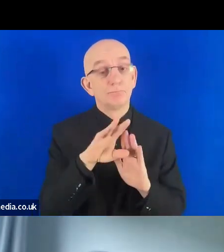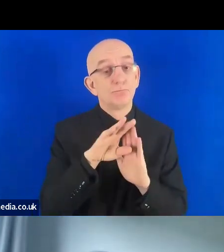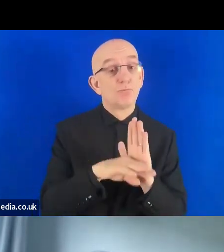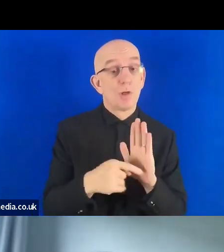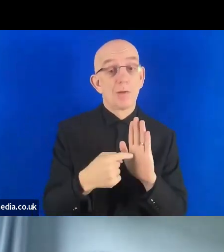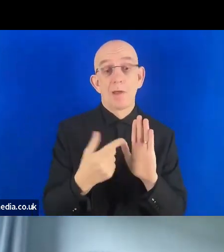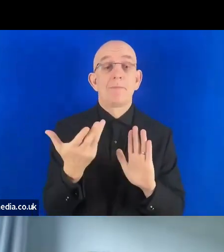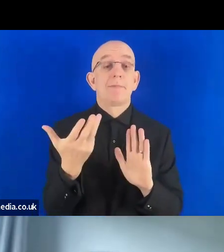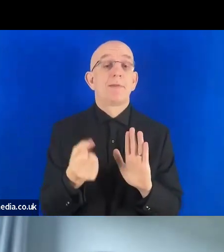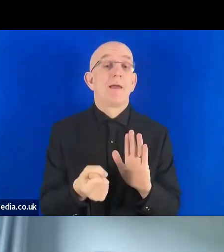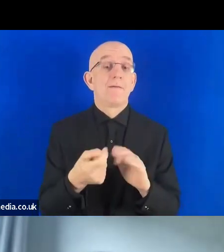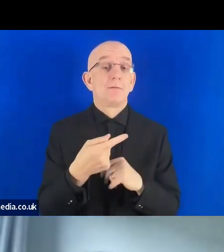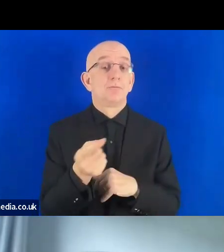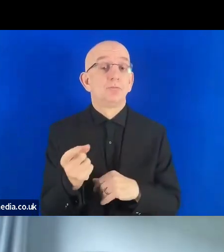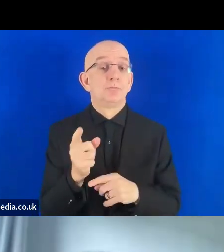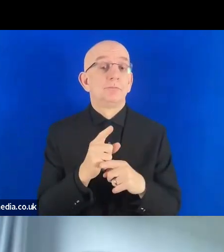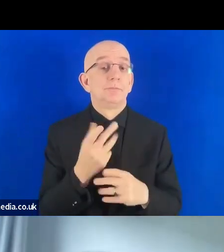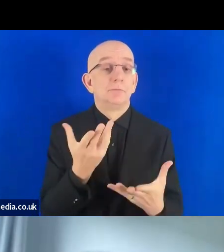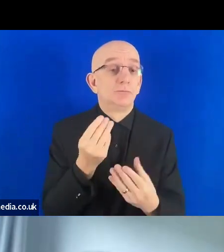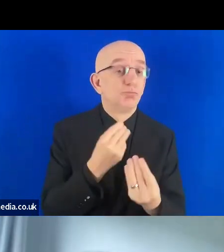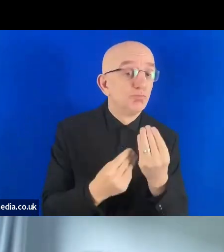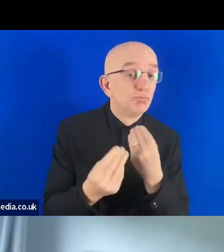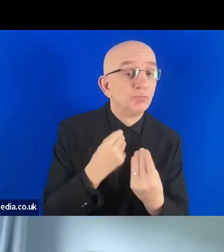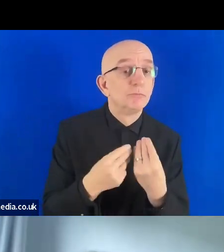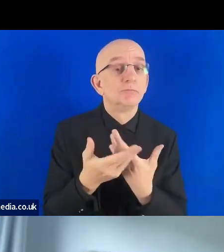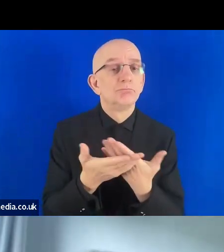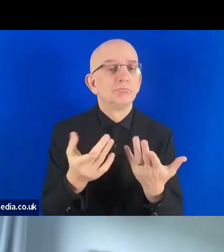How are you feeling in it's actually quite amazing.